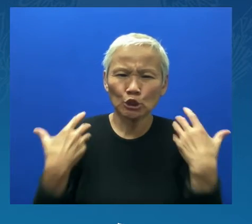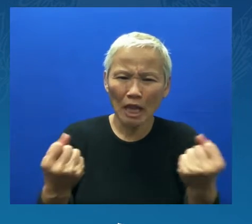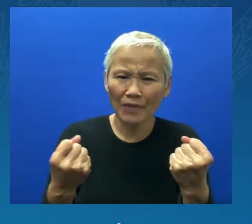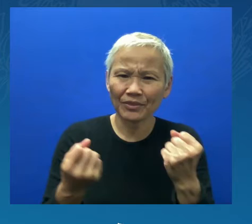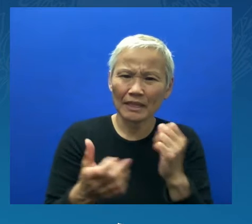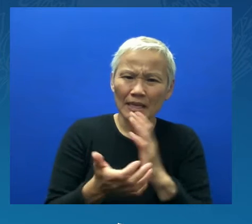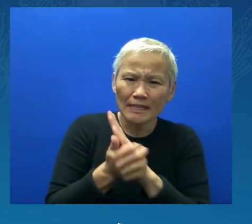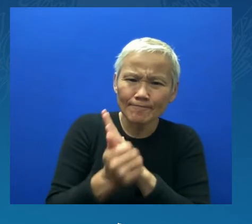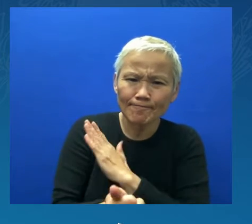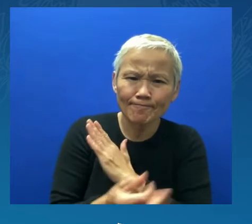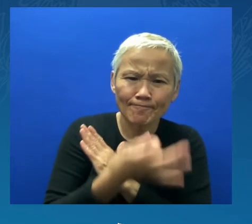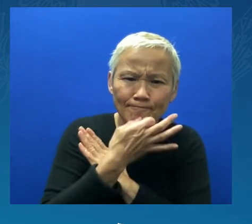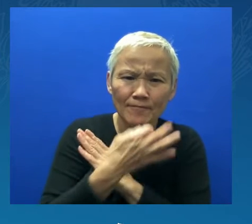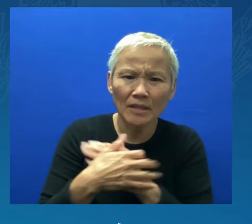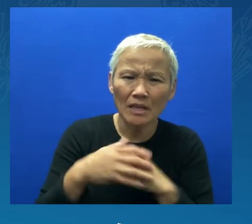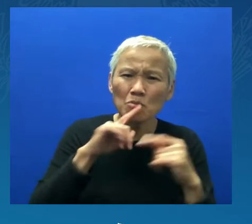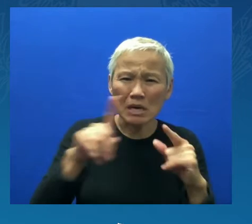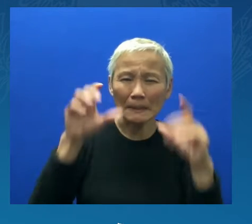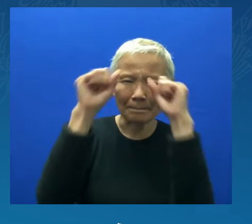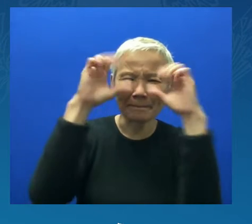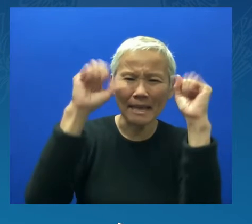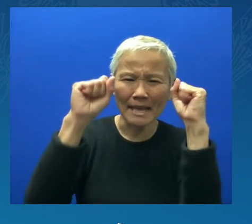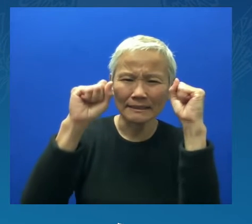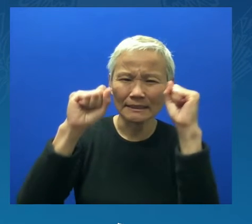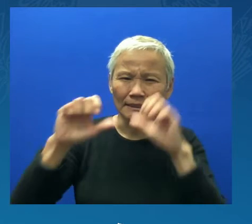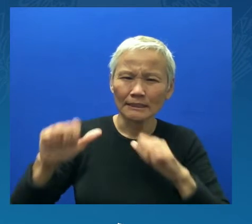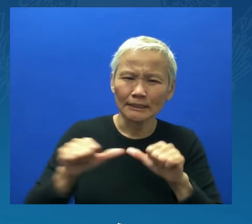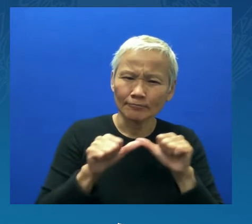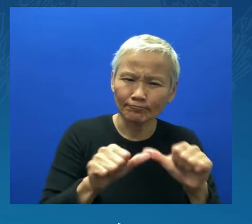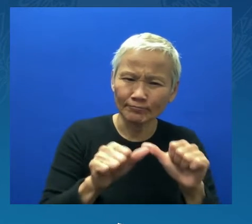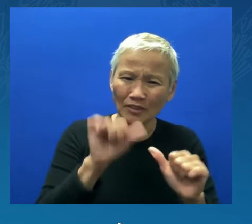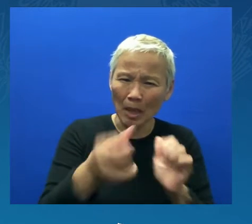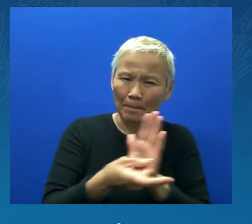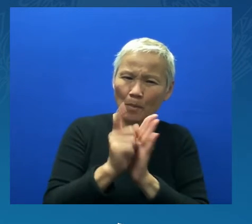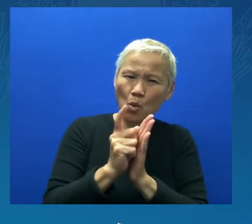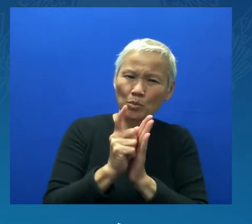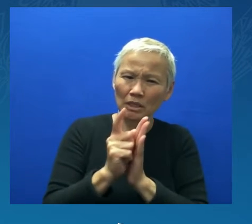I think moments like this -- moments of struggle reveal the heroes among us.